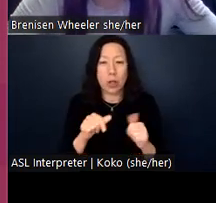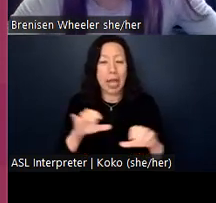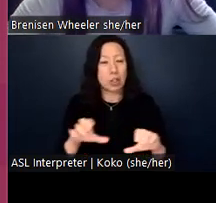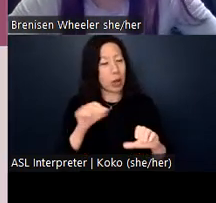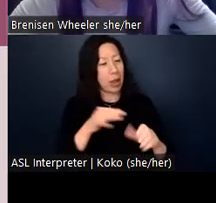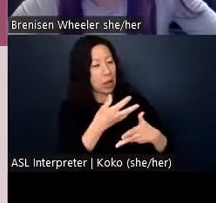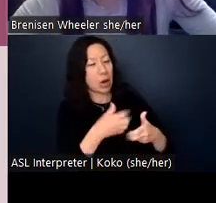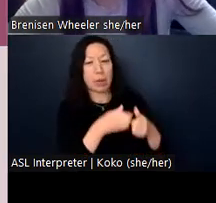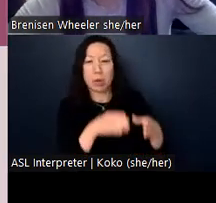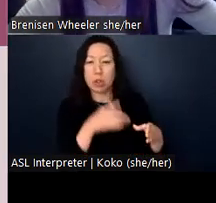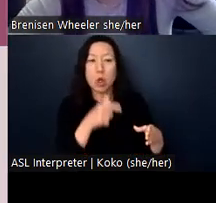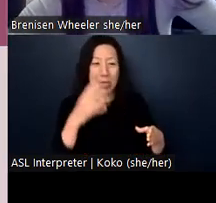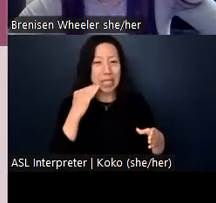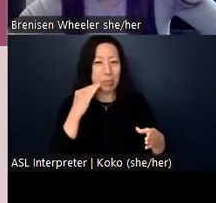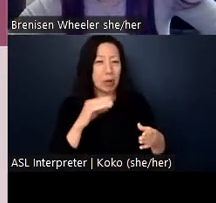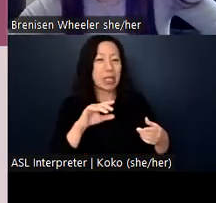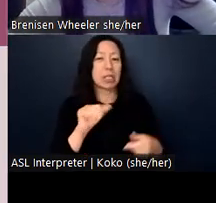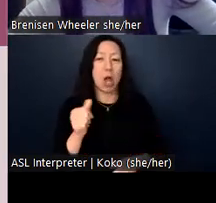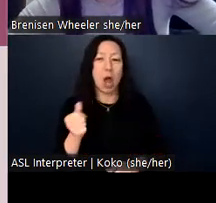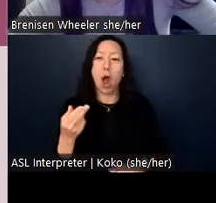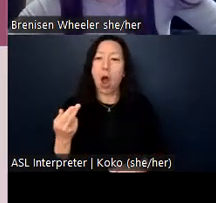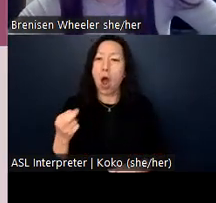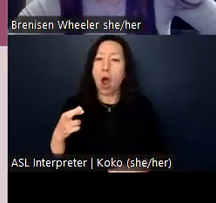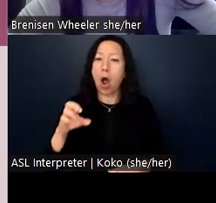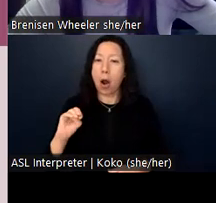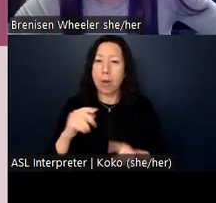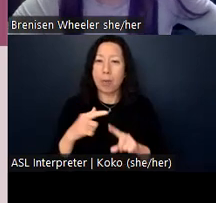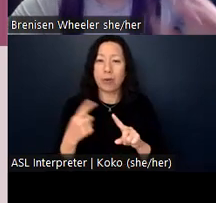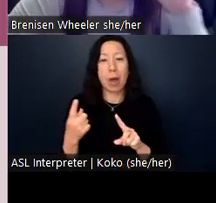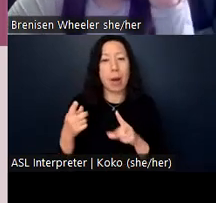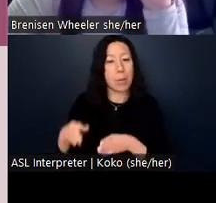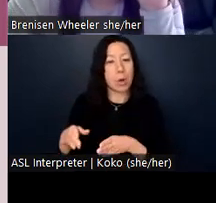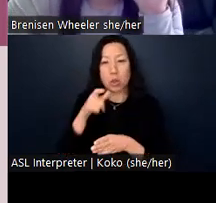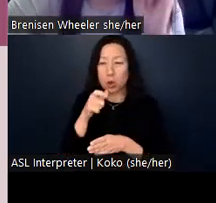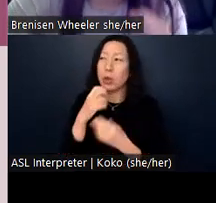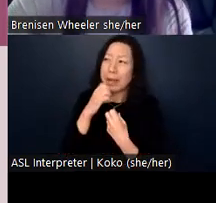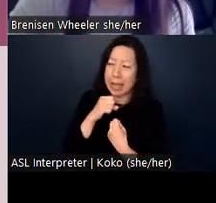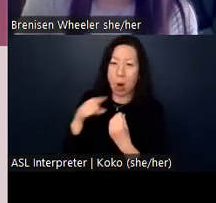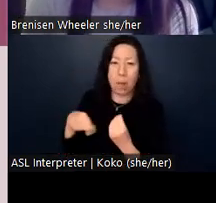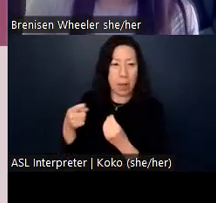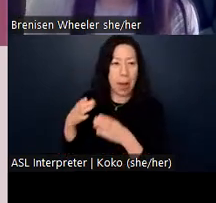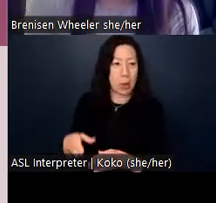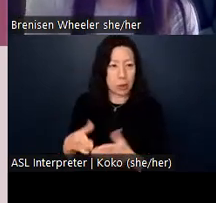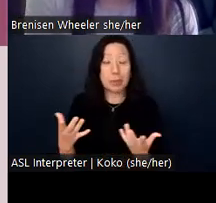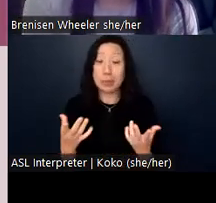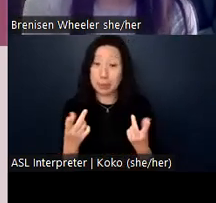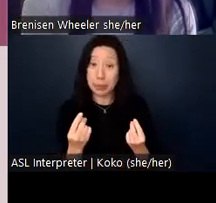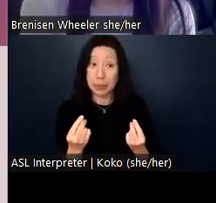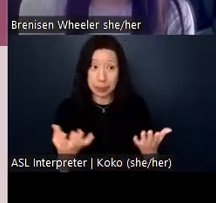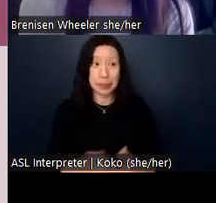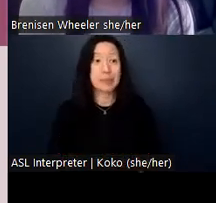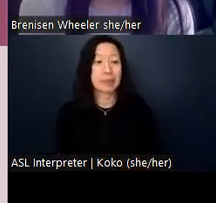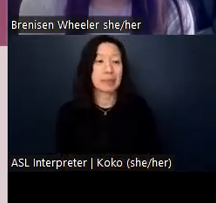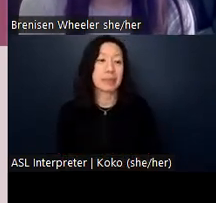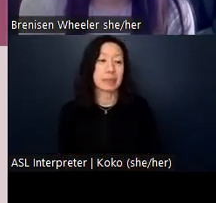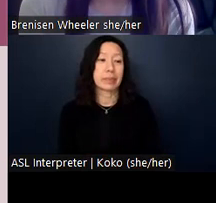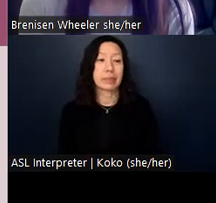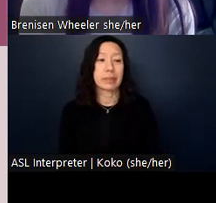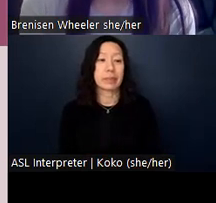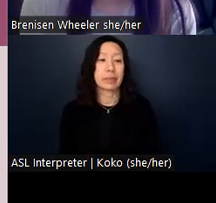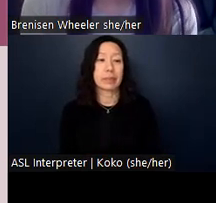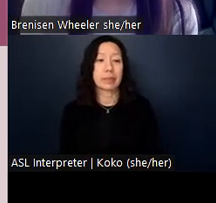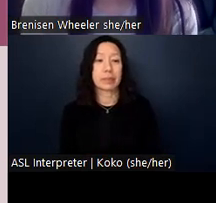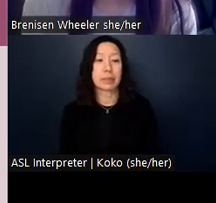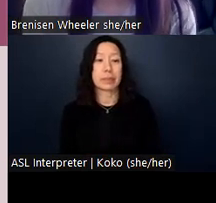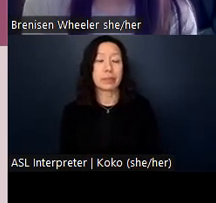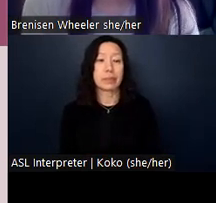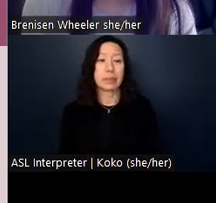care about 13:17:48 So this is the Blazer technique from